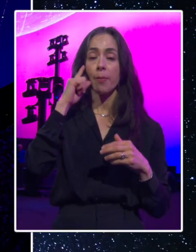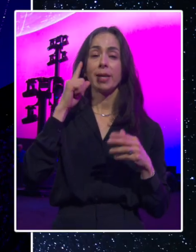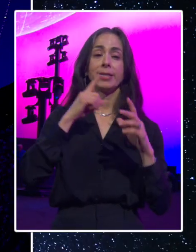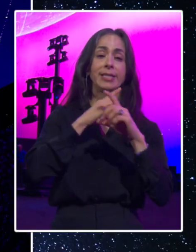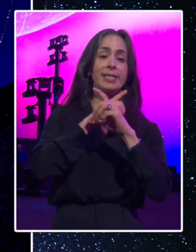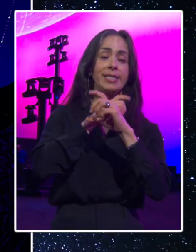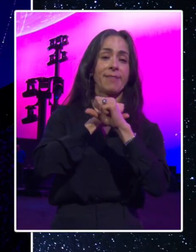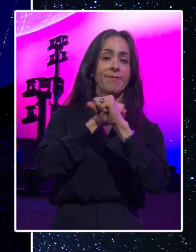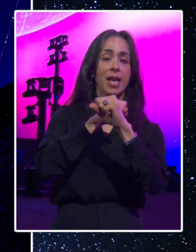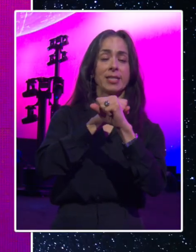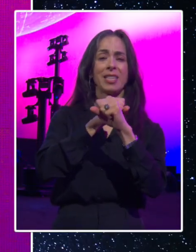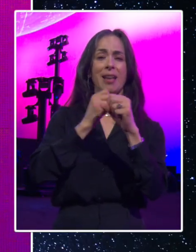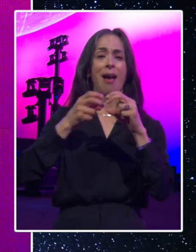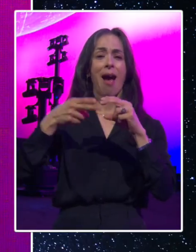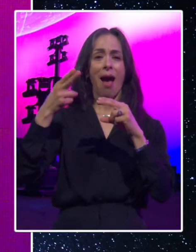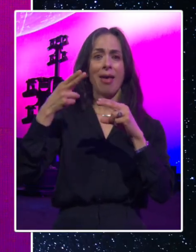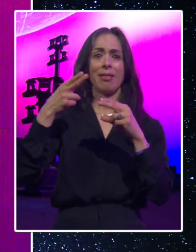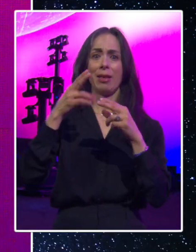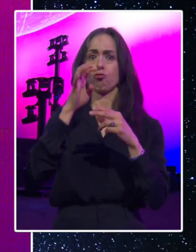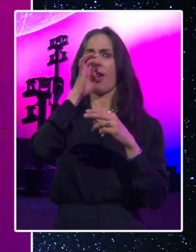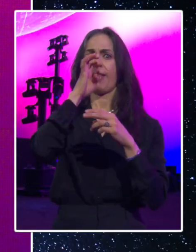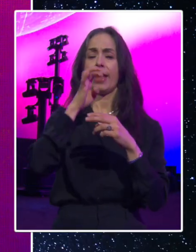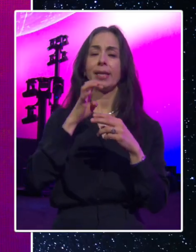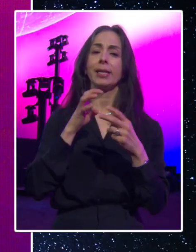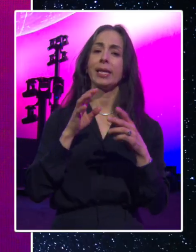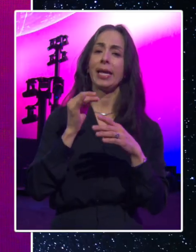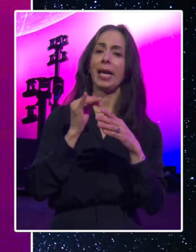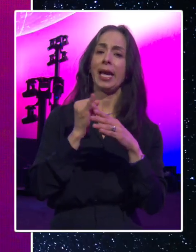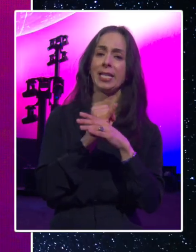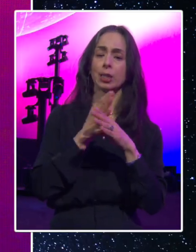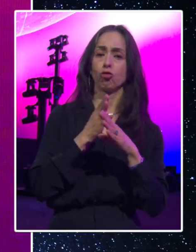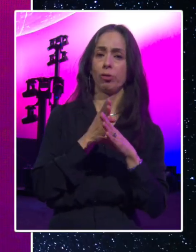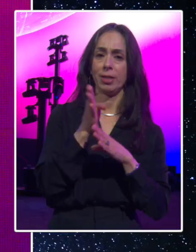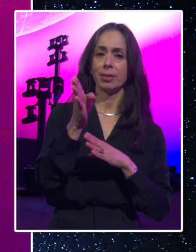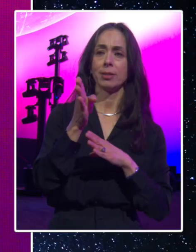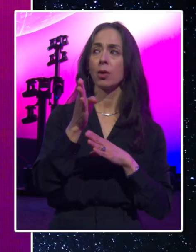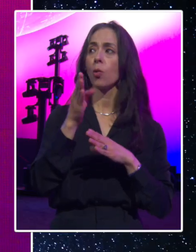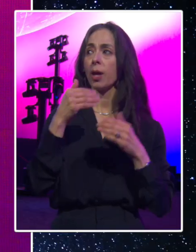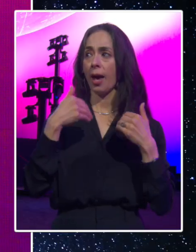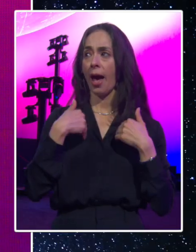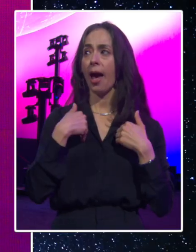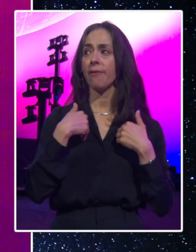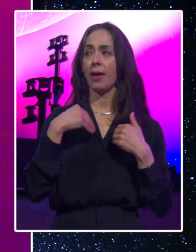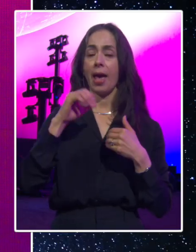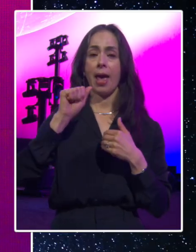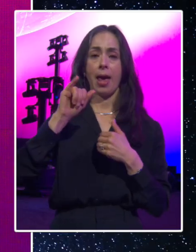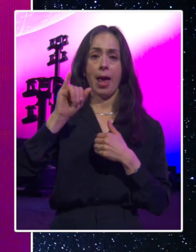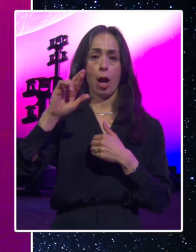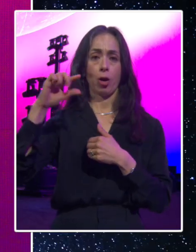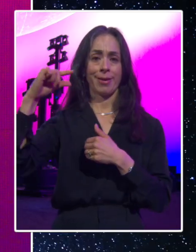For government, defense, and highly regulated industries, our air-gapped Private Cloud enables sovereign control